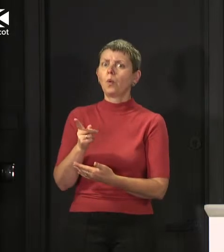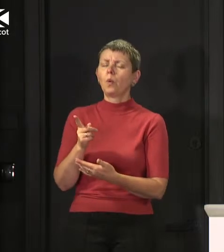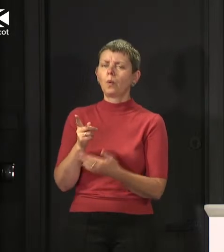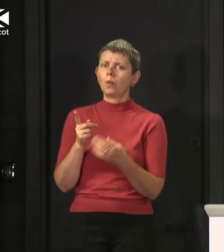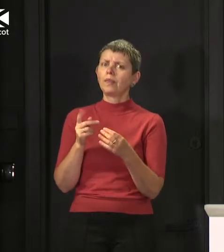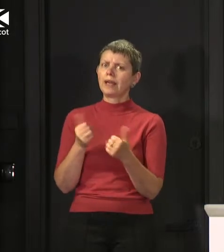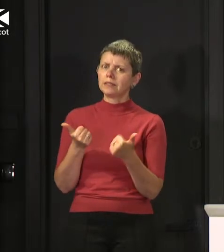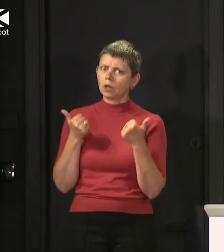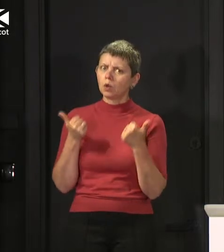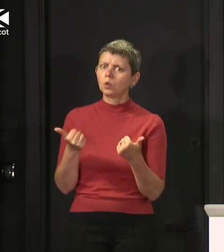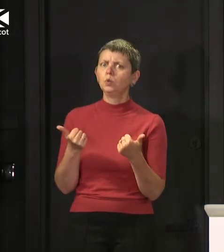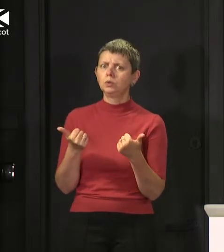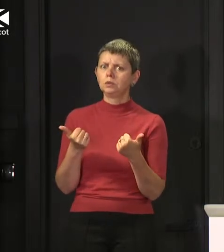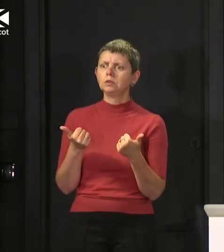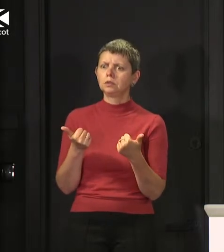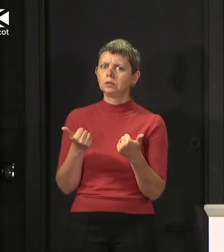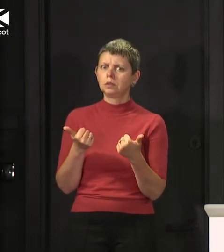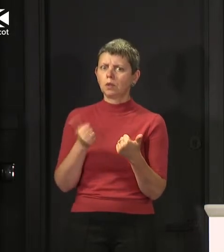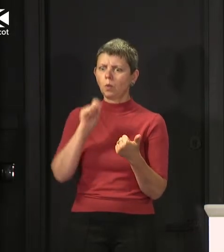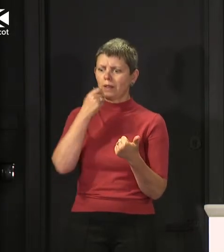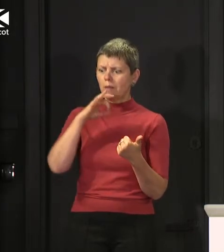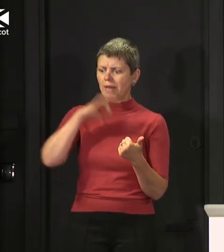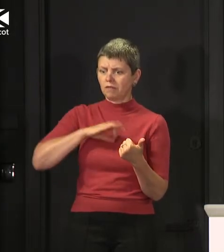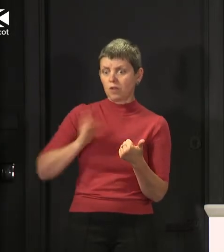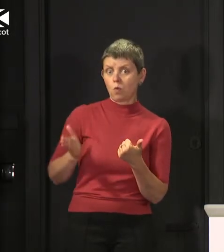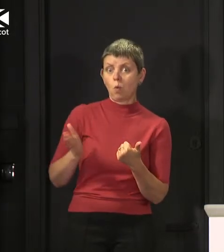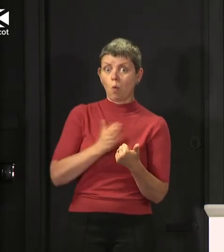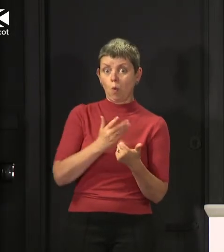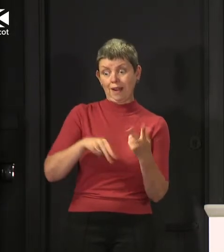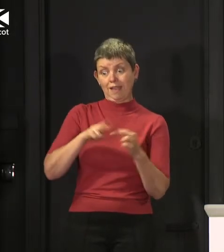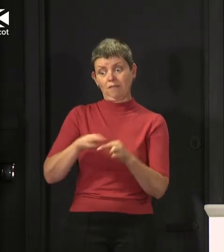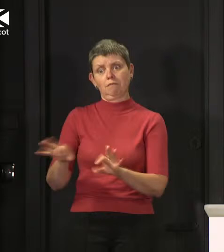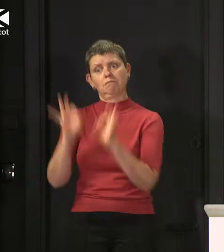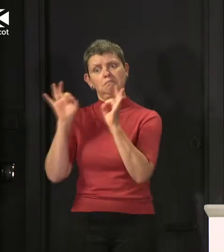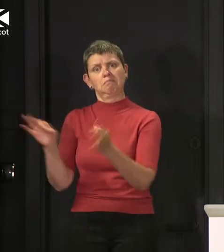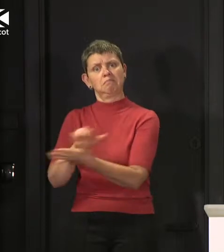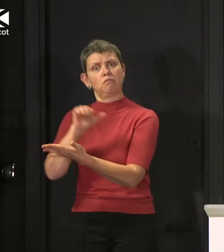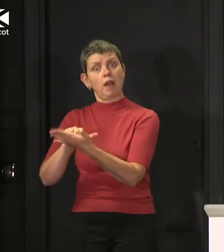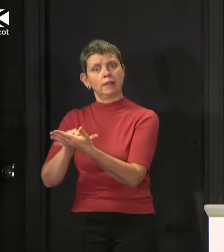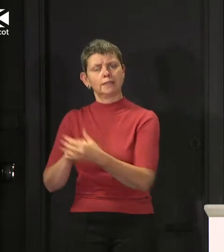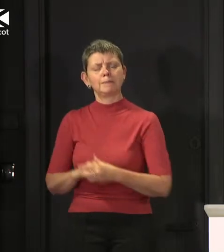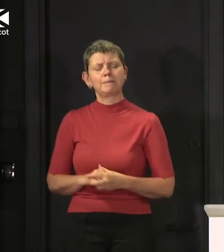collective interest here, all of us trying to get this as right as possible. And may